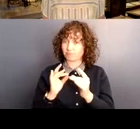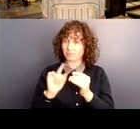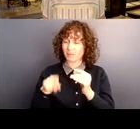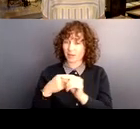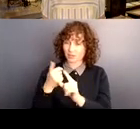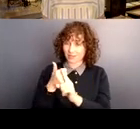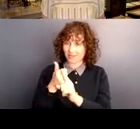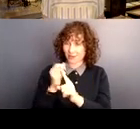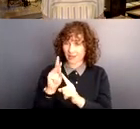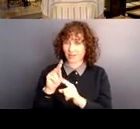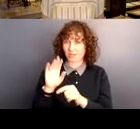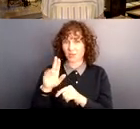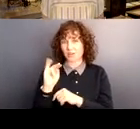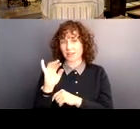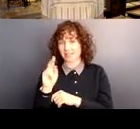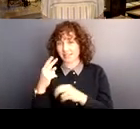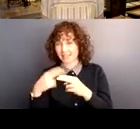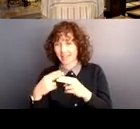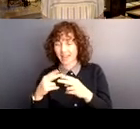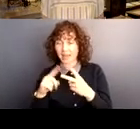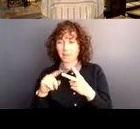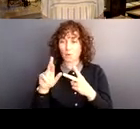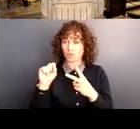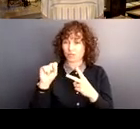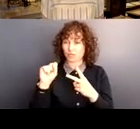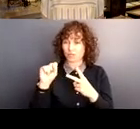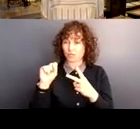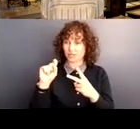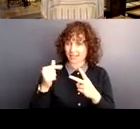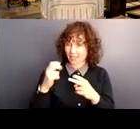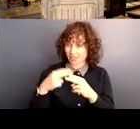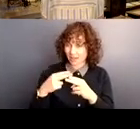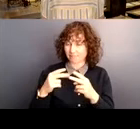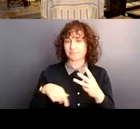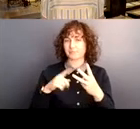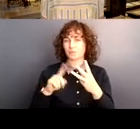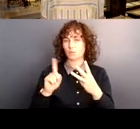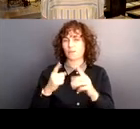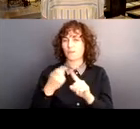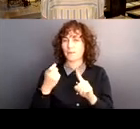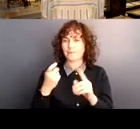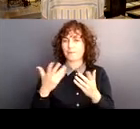Tell us your nickname or your stage name, where you're from, the city that you represent